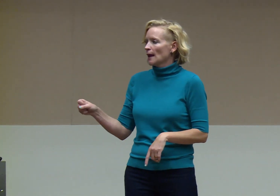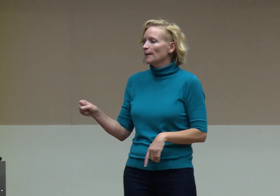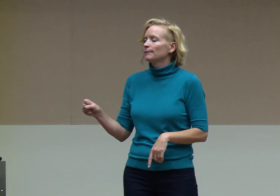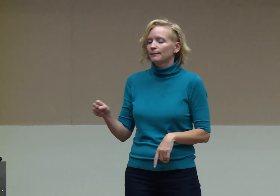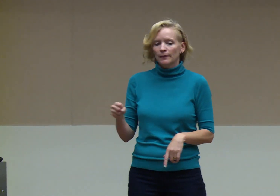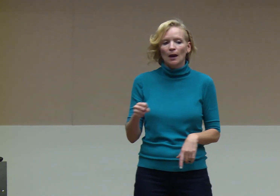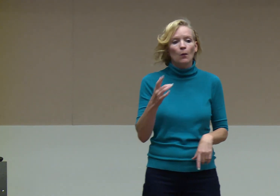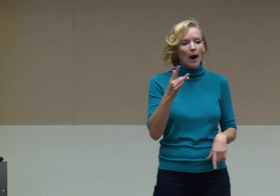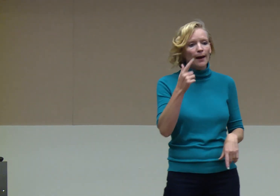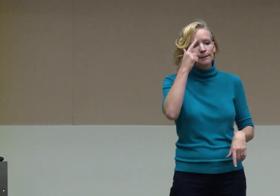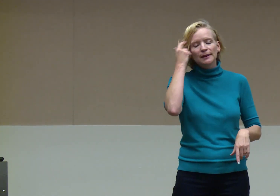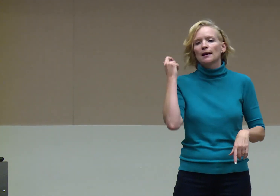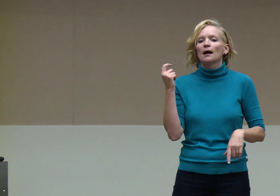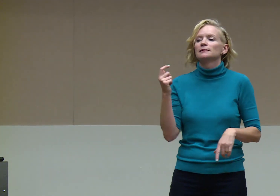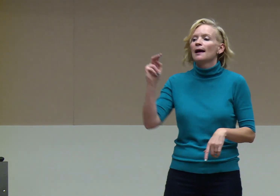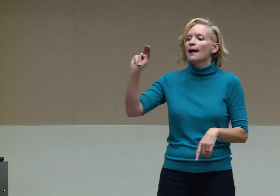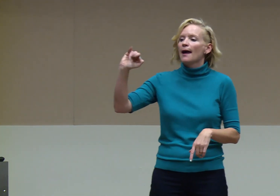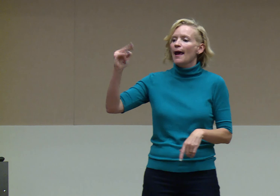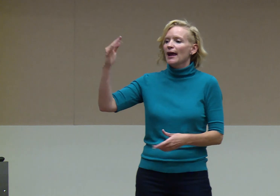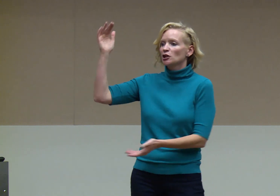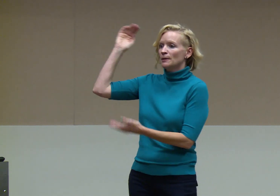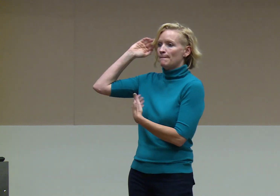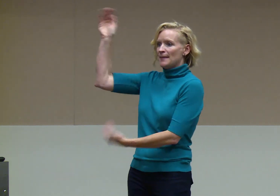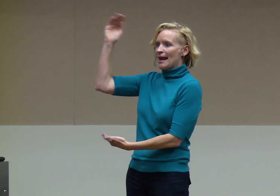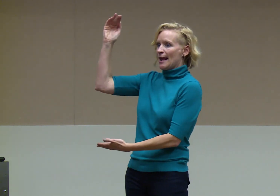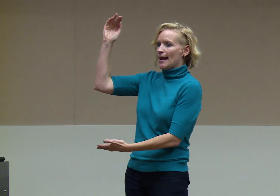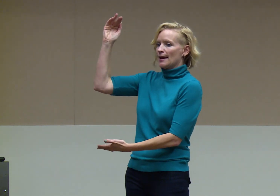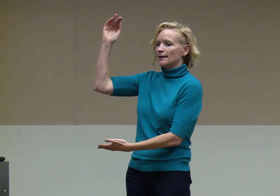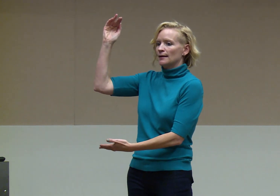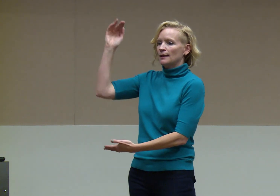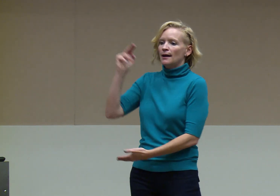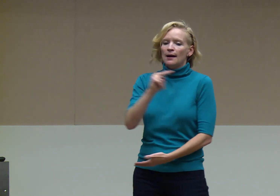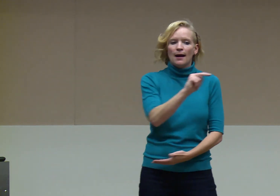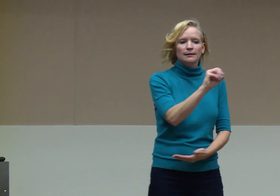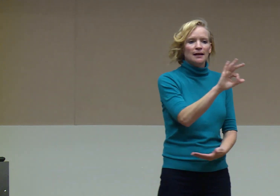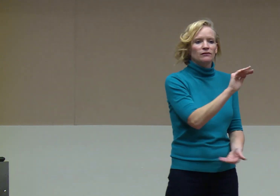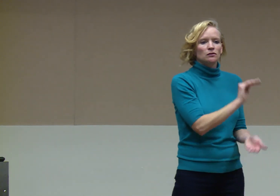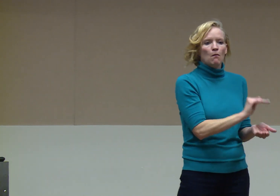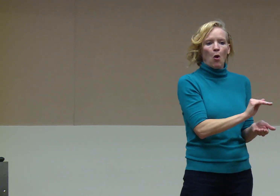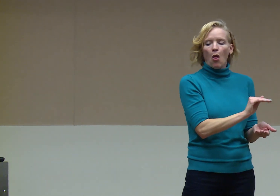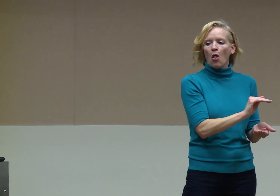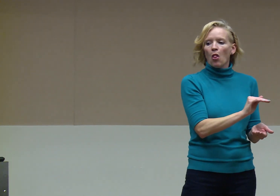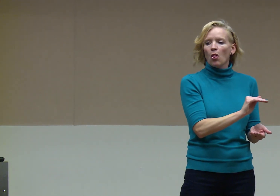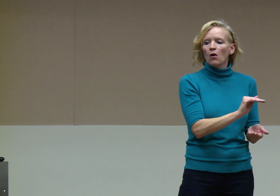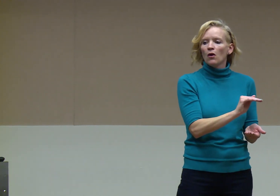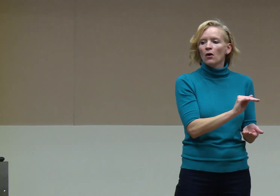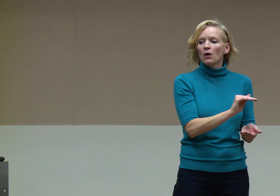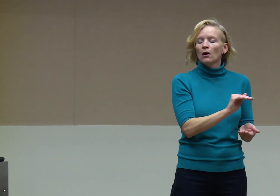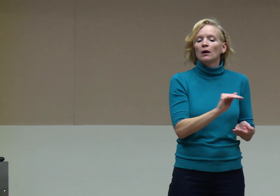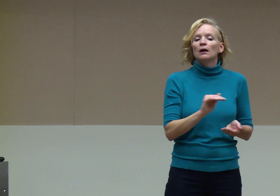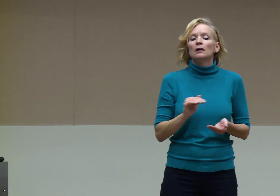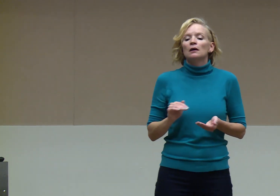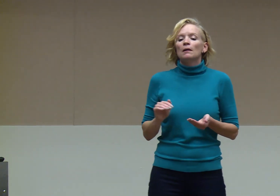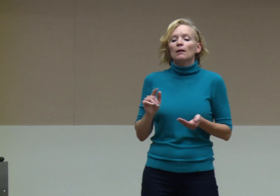Well, and this was because the NIH is huge and the NSF is smaller.